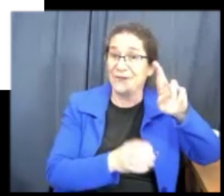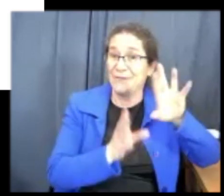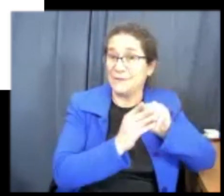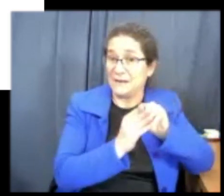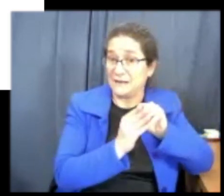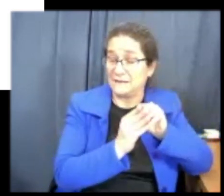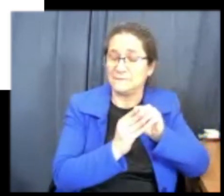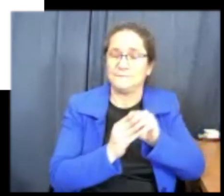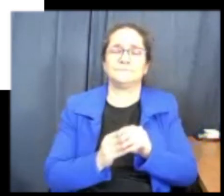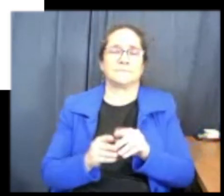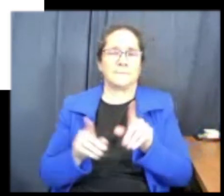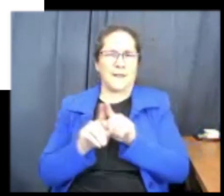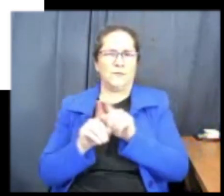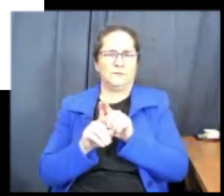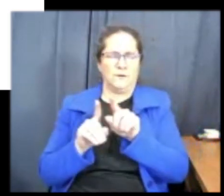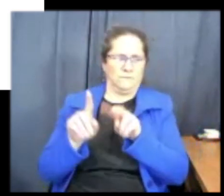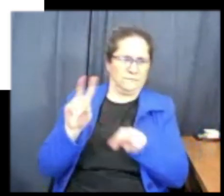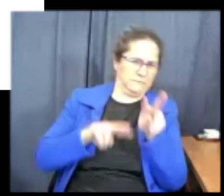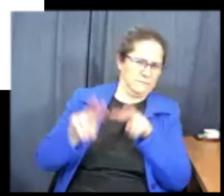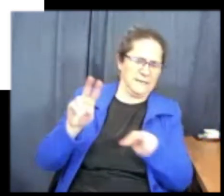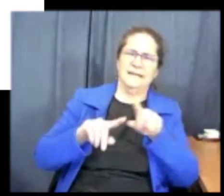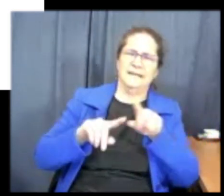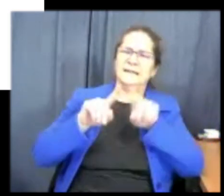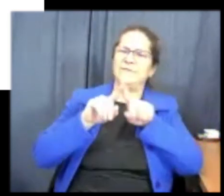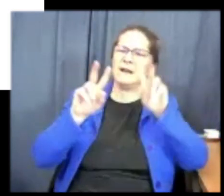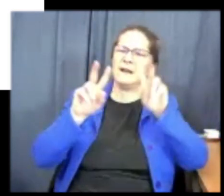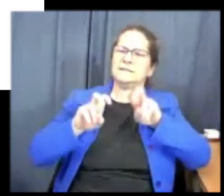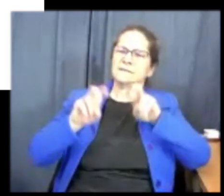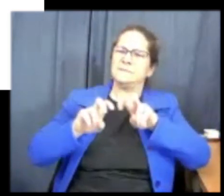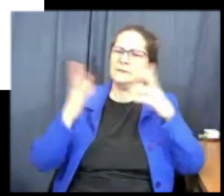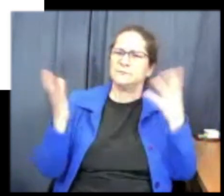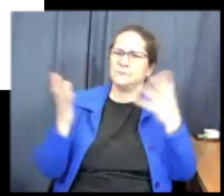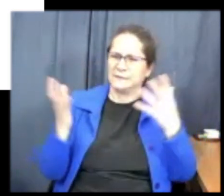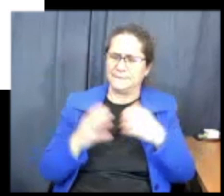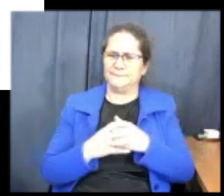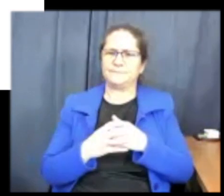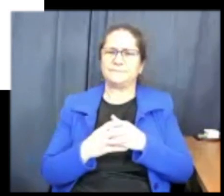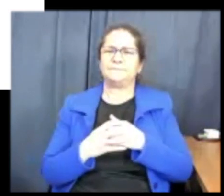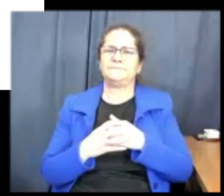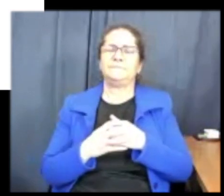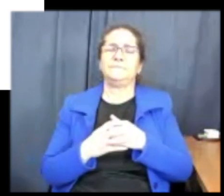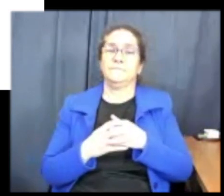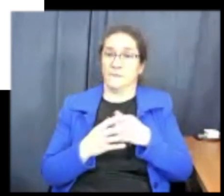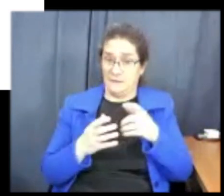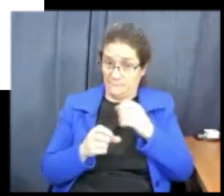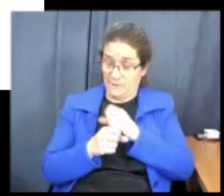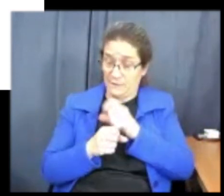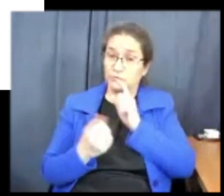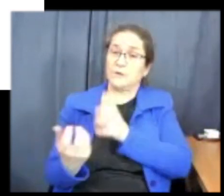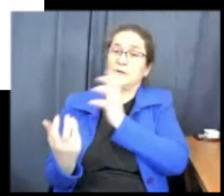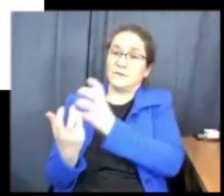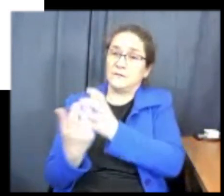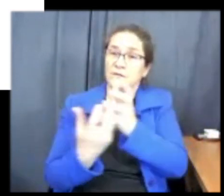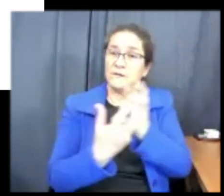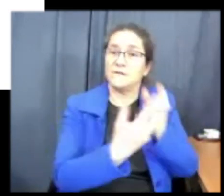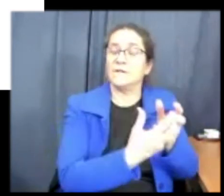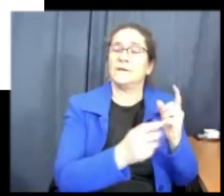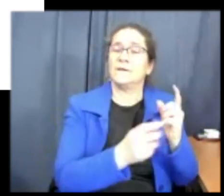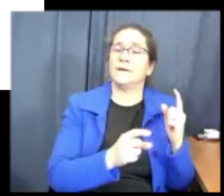of assessments that are being used during the ETR process to make sure that they fit the different disabilities that are being looked at and there isn't